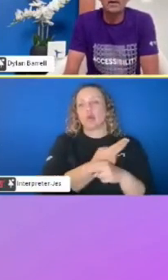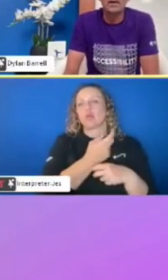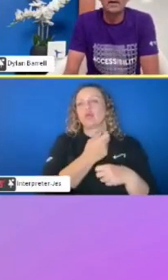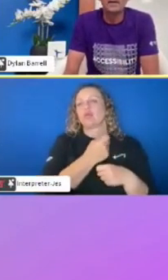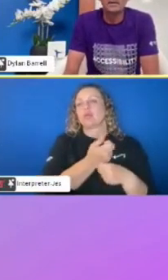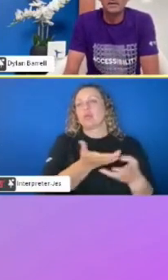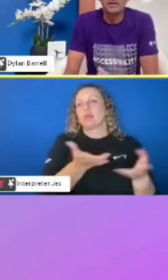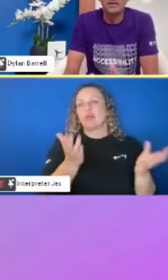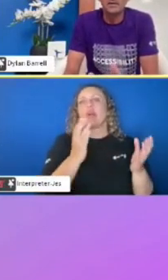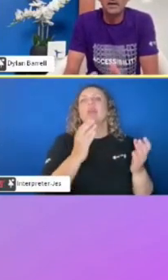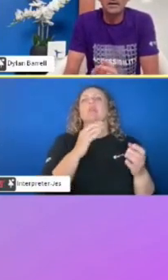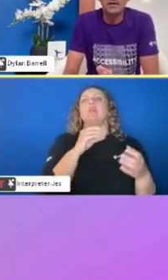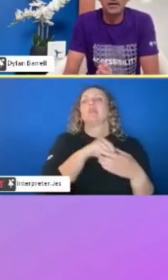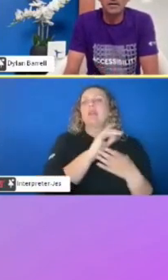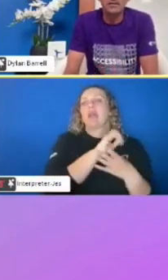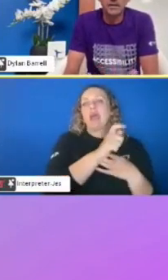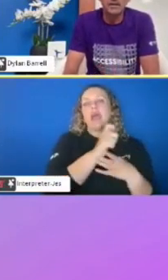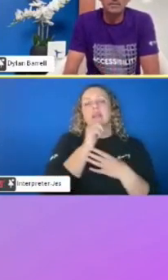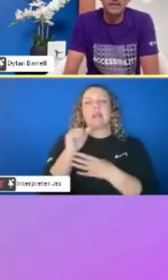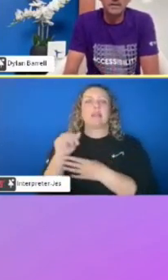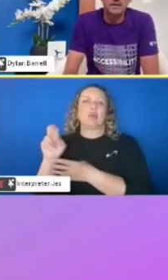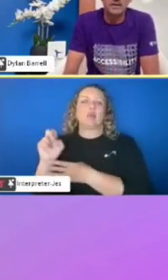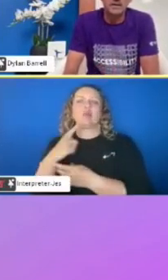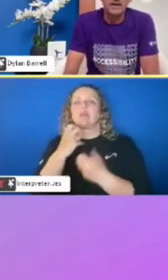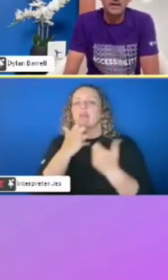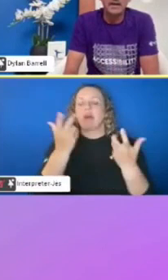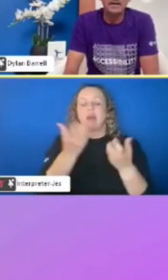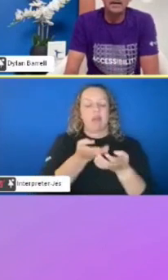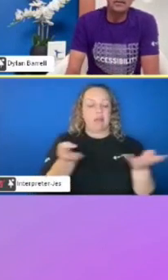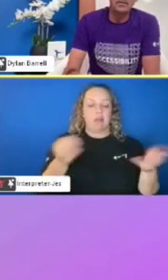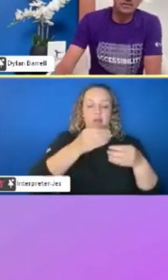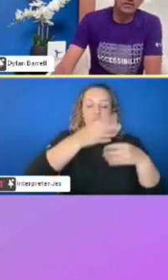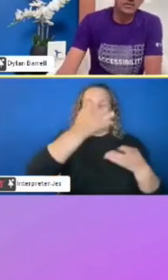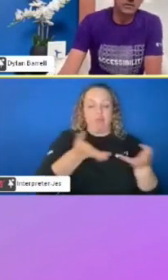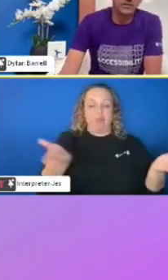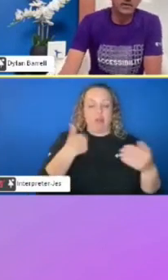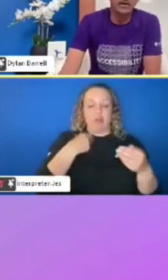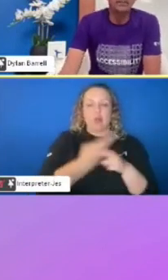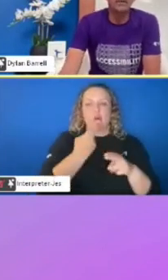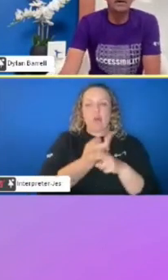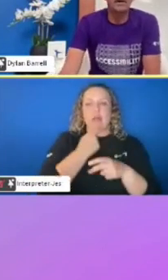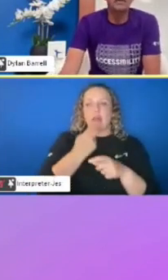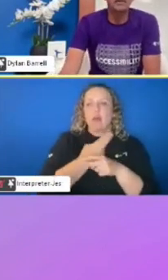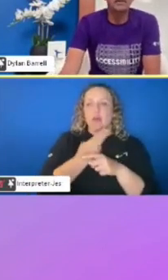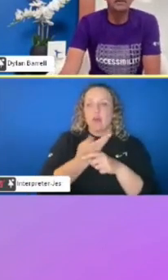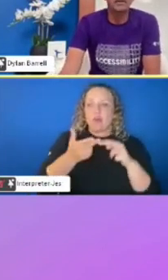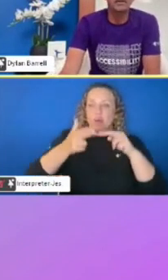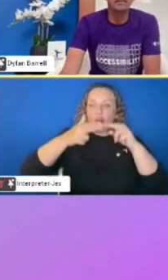So as I mentioned today, there are a lot of products based on this and their usage is also going up significantly.